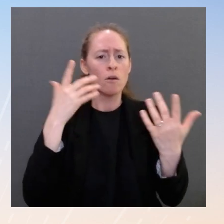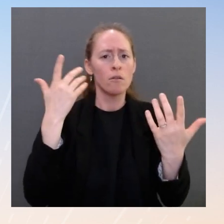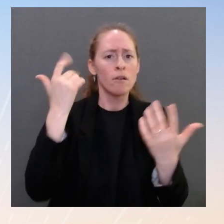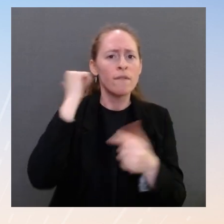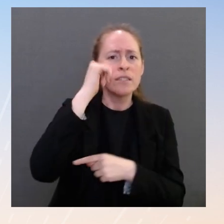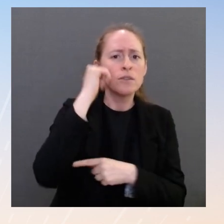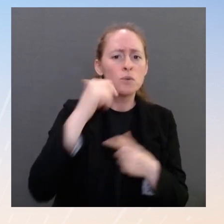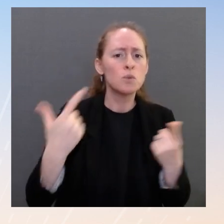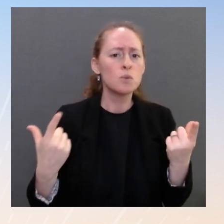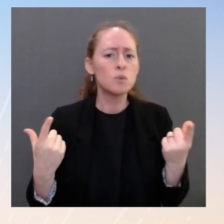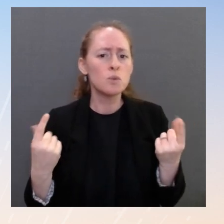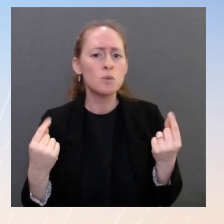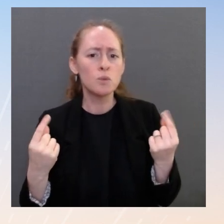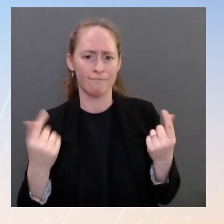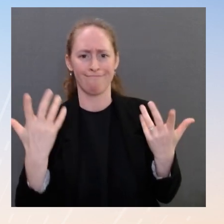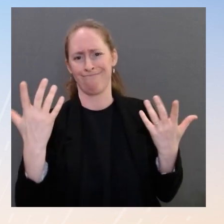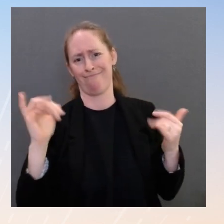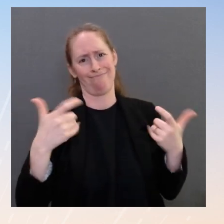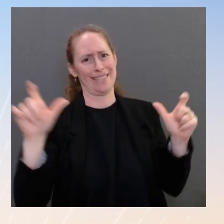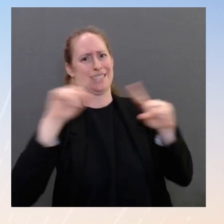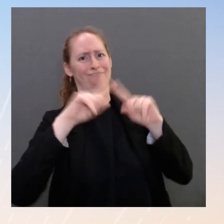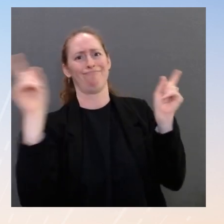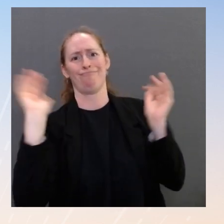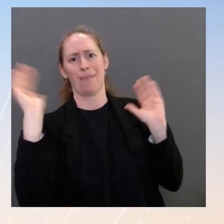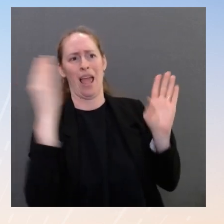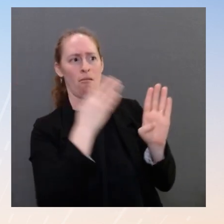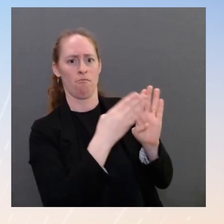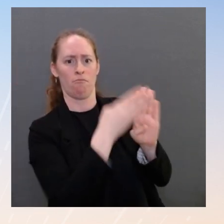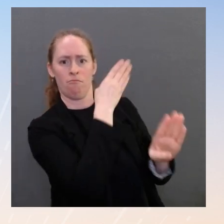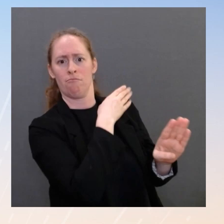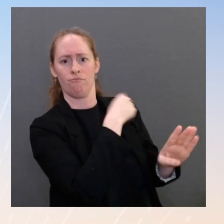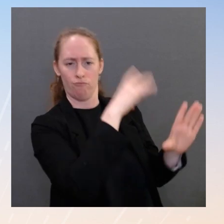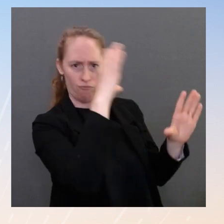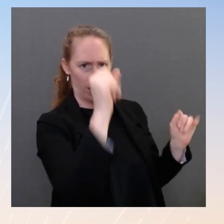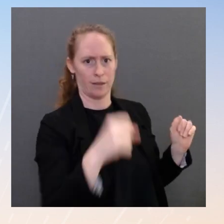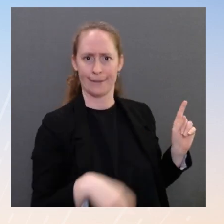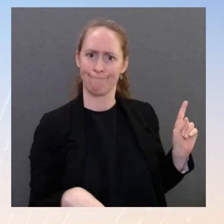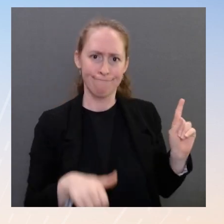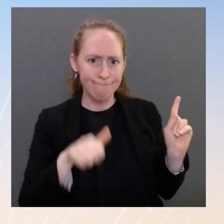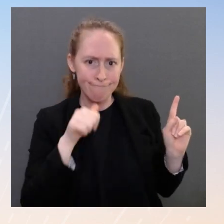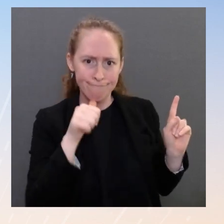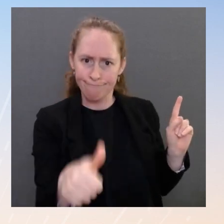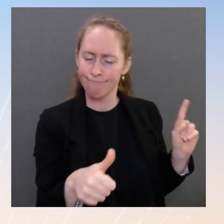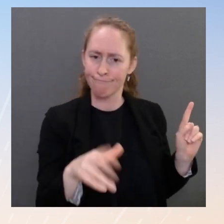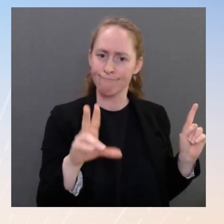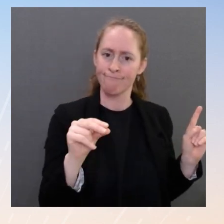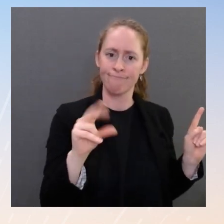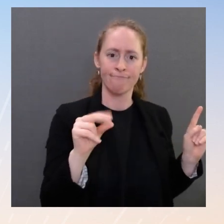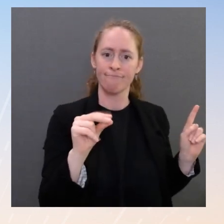who not only questioned the legitimacy of the press on a nearly dai- -- daily basis, but also never attended the dinner, I don't believe.